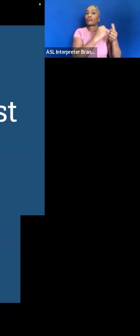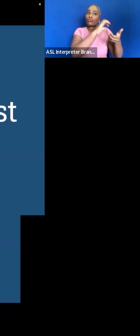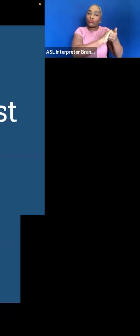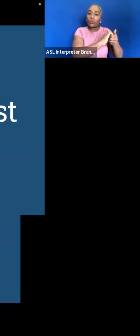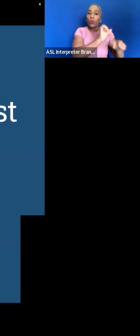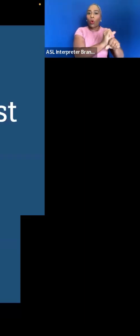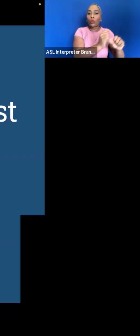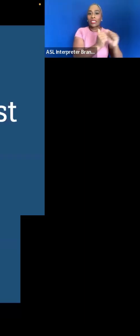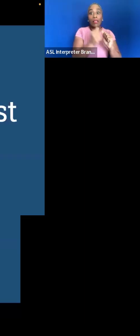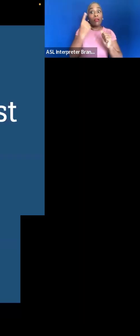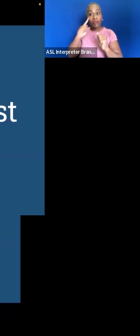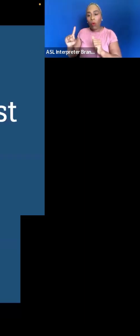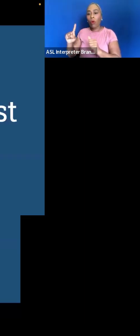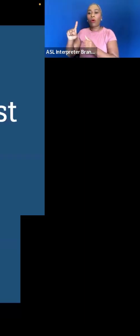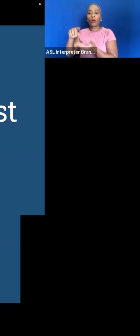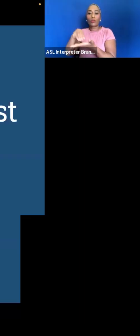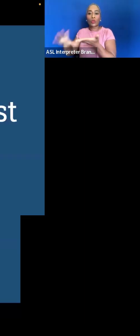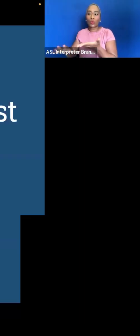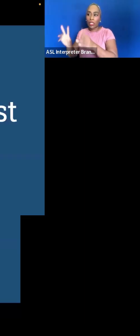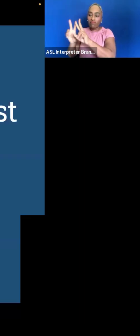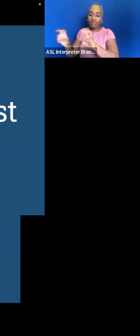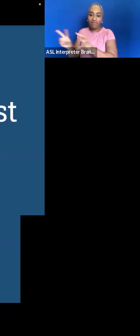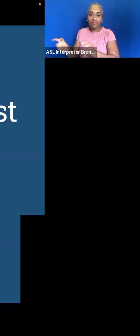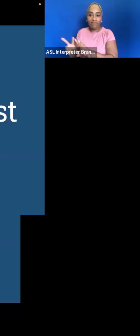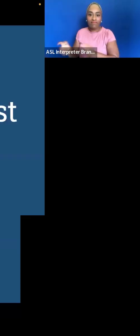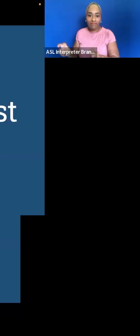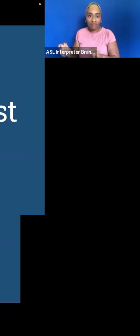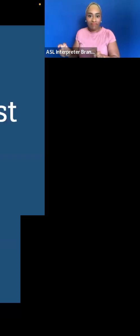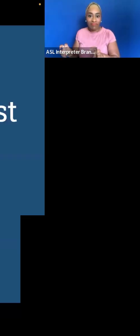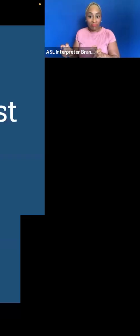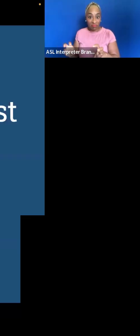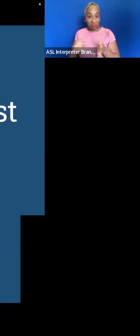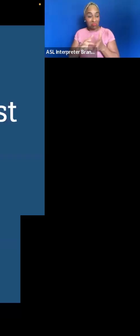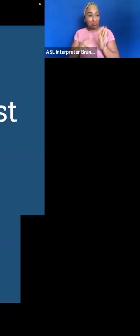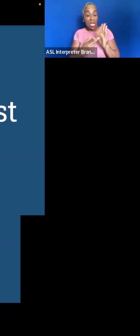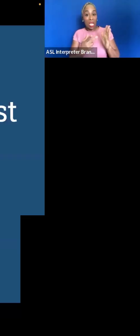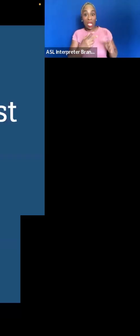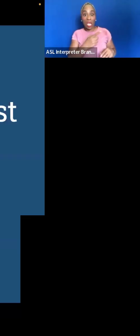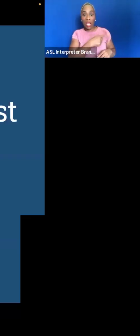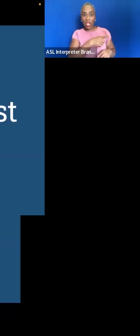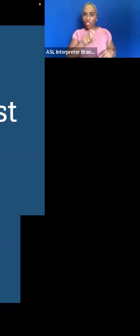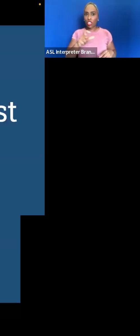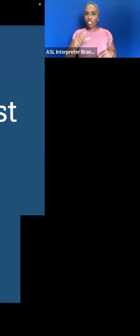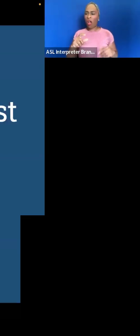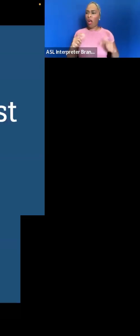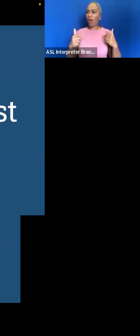And it not being an issue of turf or, this is my kid or your kid.